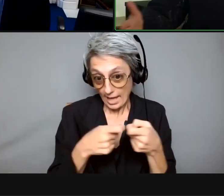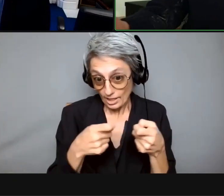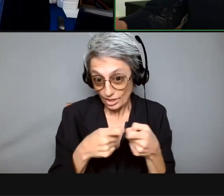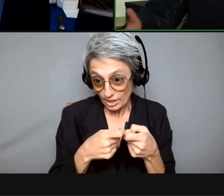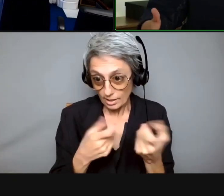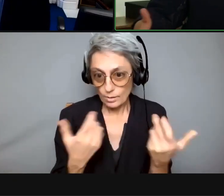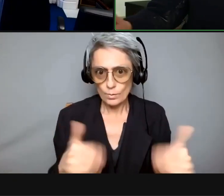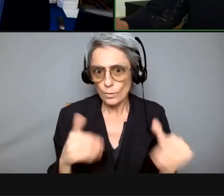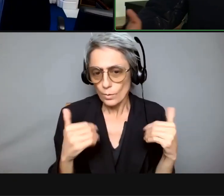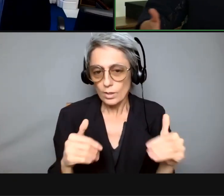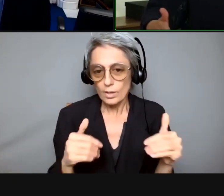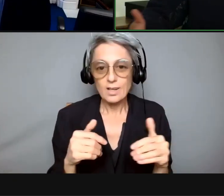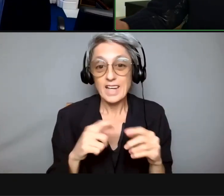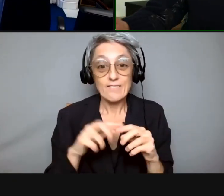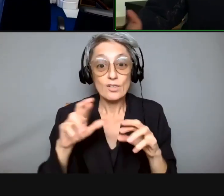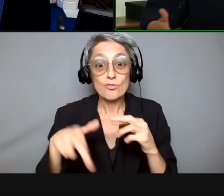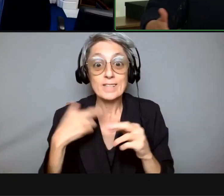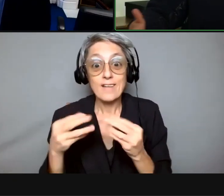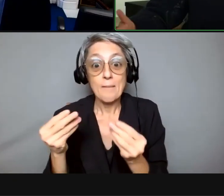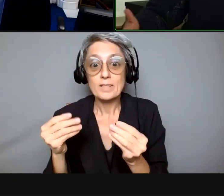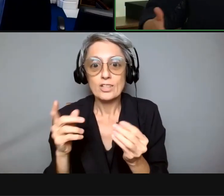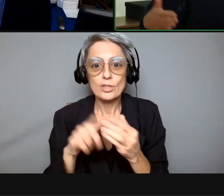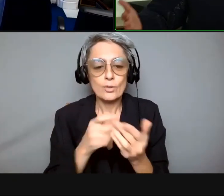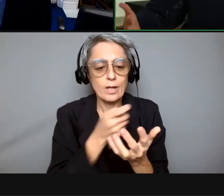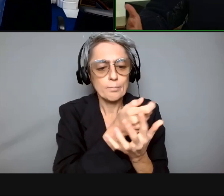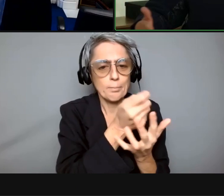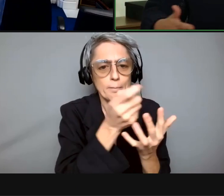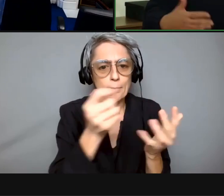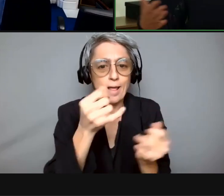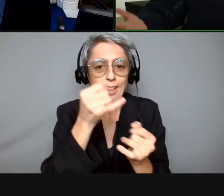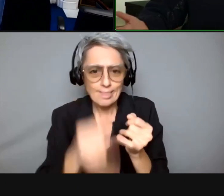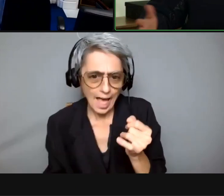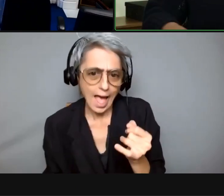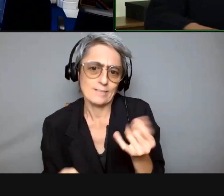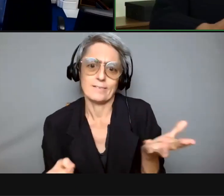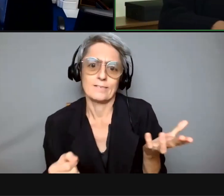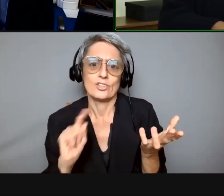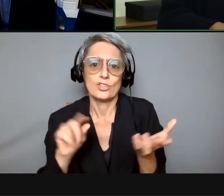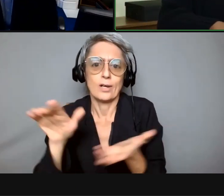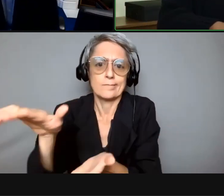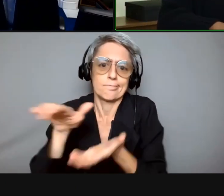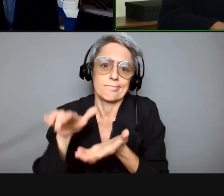except the last steps, which is the shaping, you know, the remote and the reshaping of material.